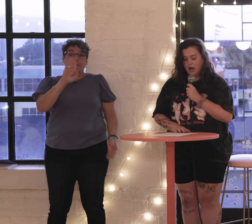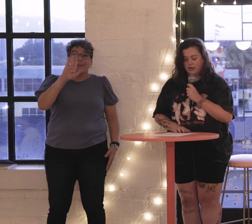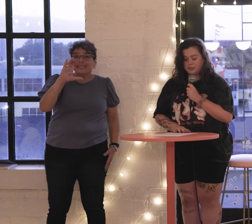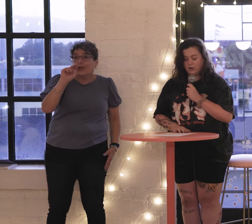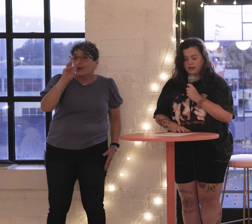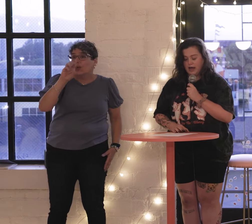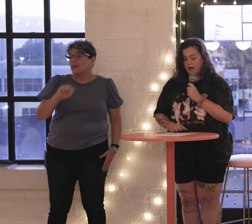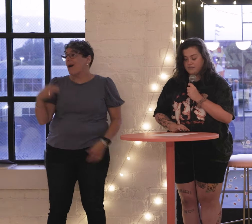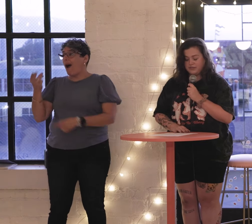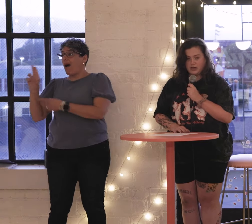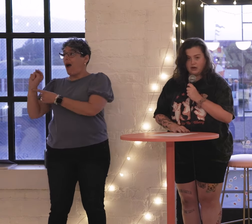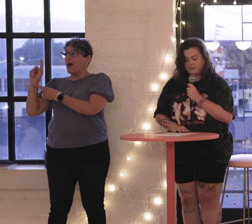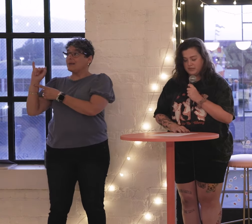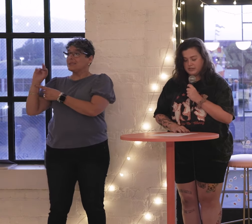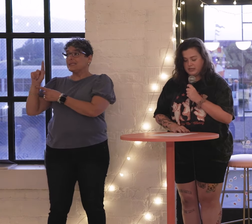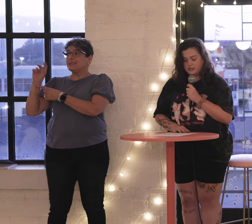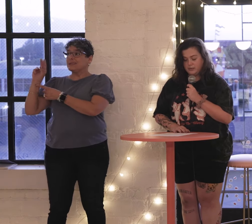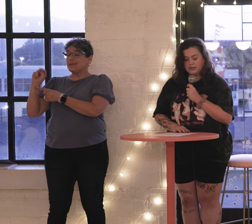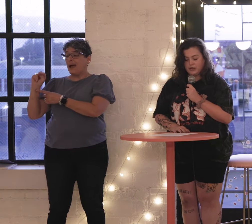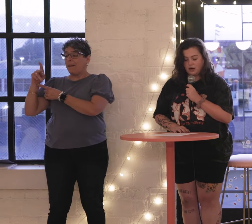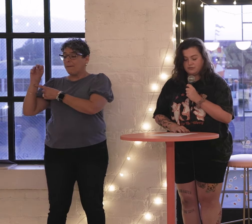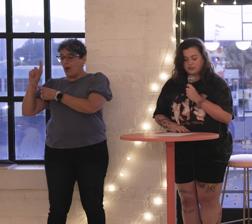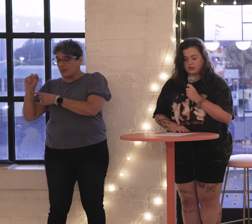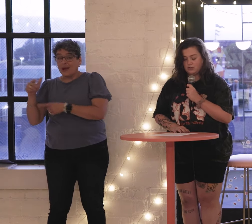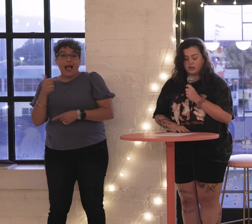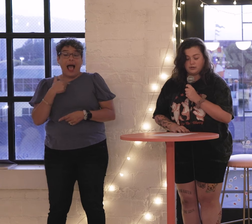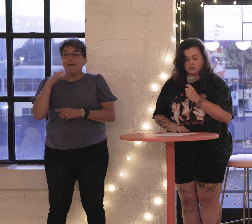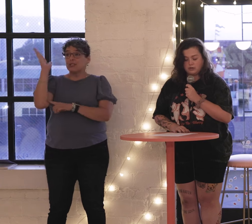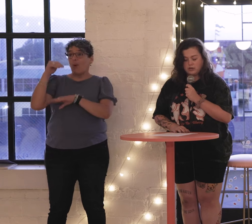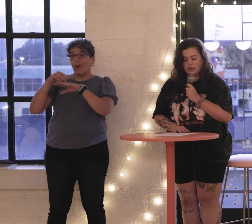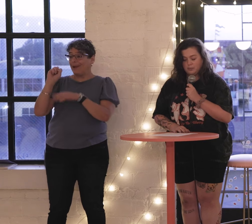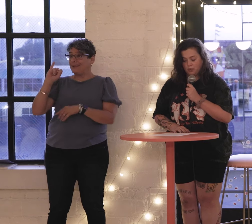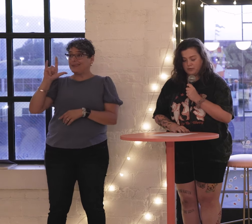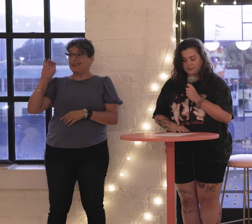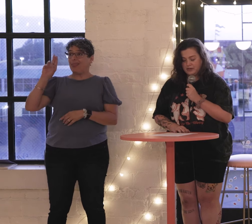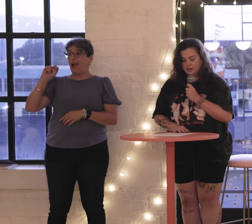I've spoken at VidCon, CSUN Tech Conference alongside Google, and more.